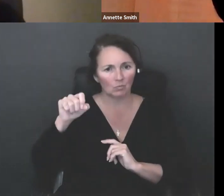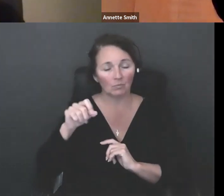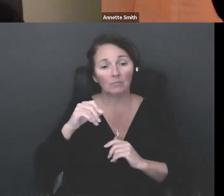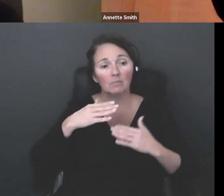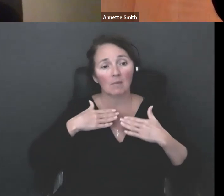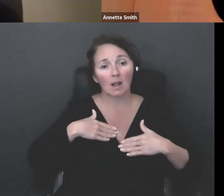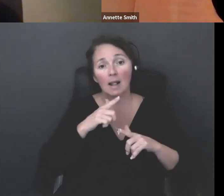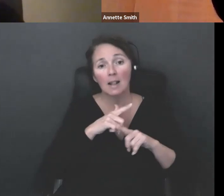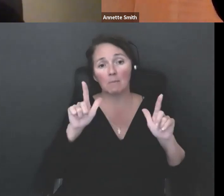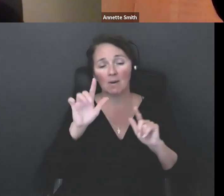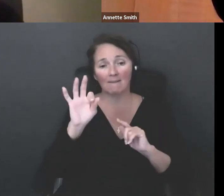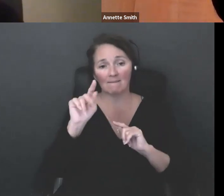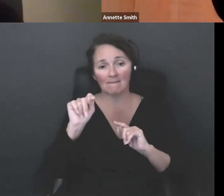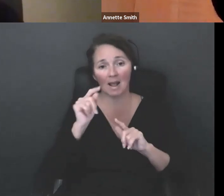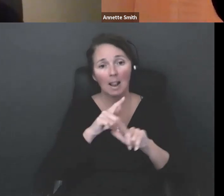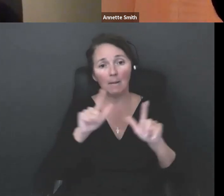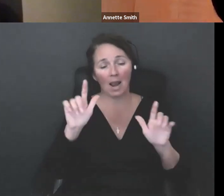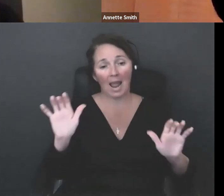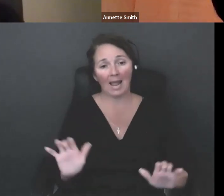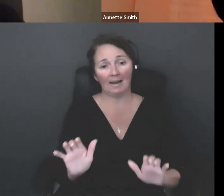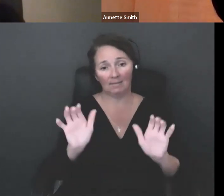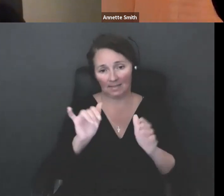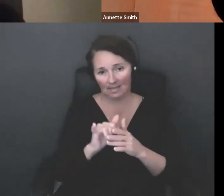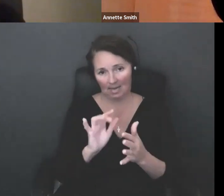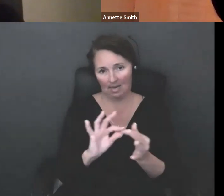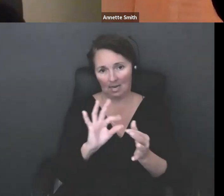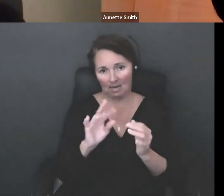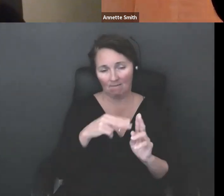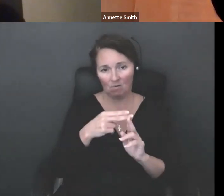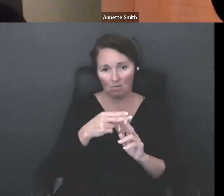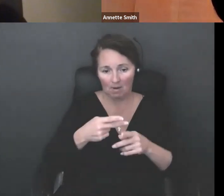needs to inform the eating disorder world, and the eating disorder field. Another great like body liberation